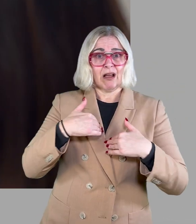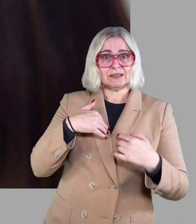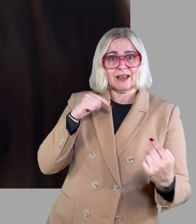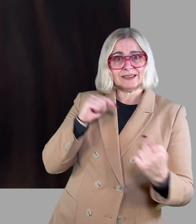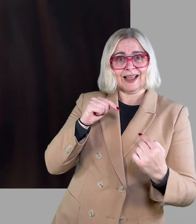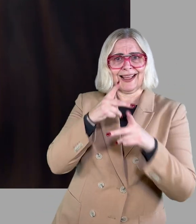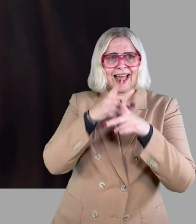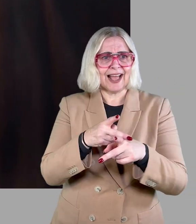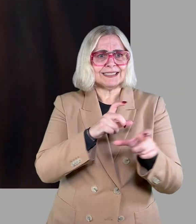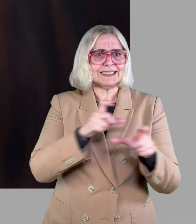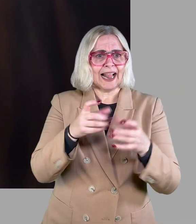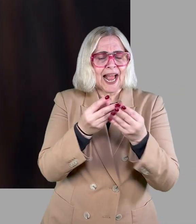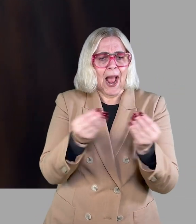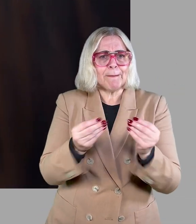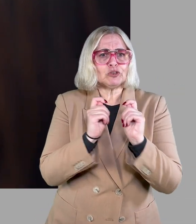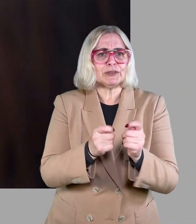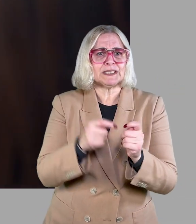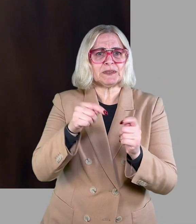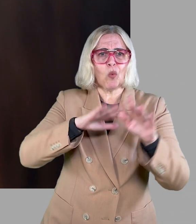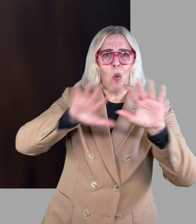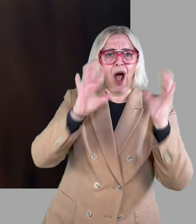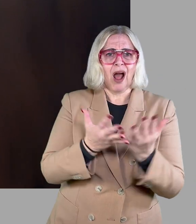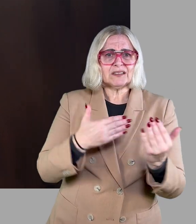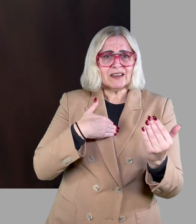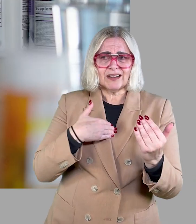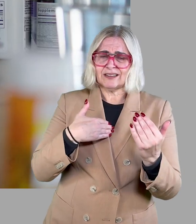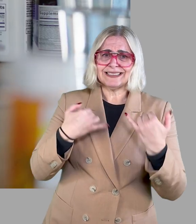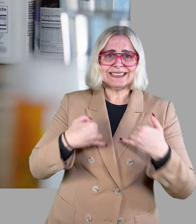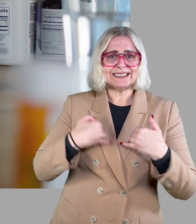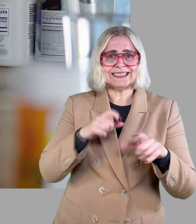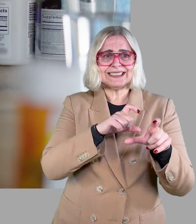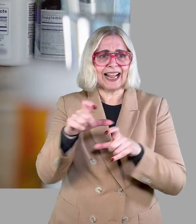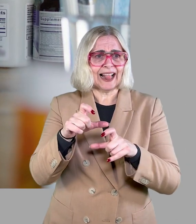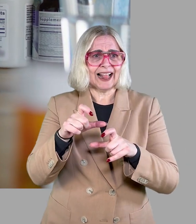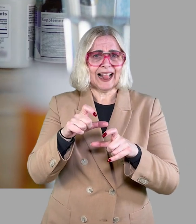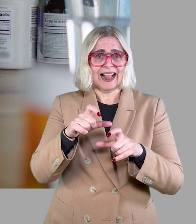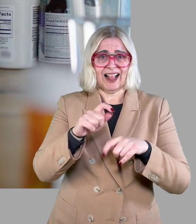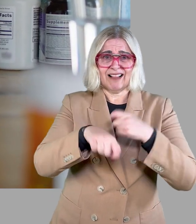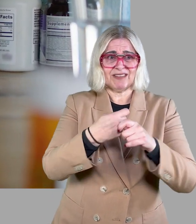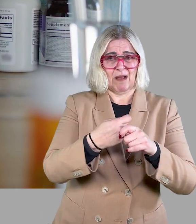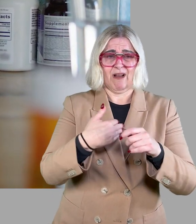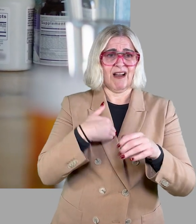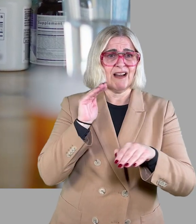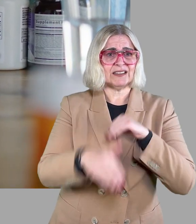There are several exciting opportunities for improvement further, including the role of digital health, including systems of care improvements